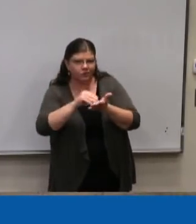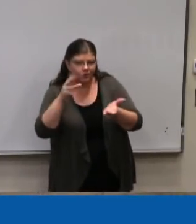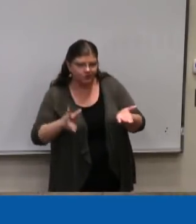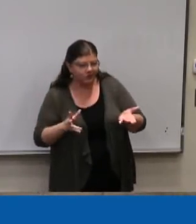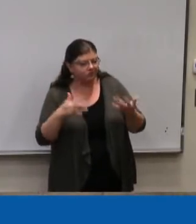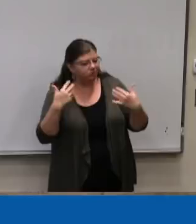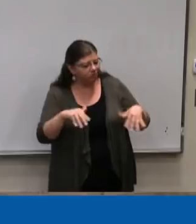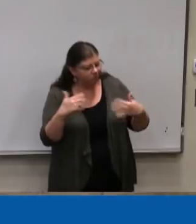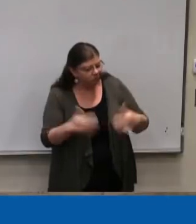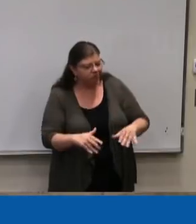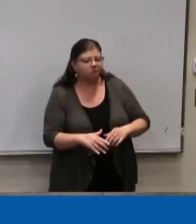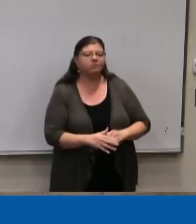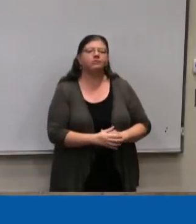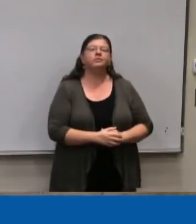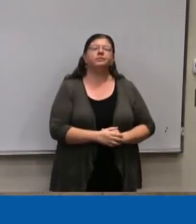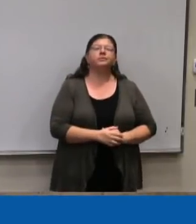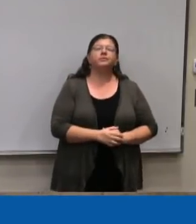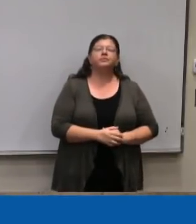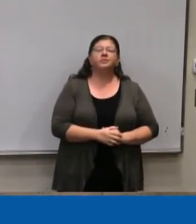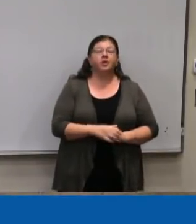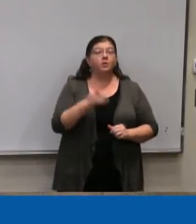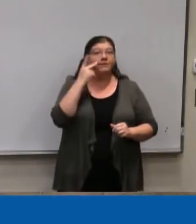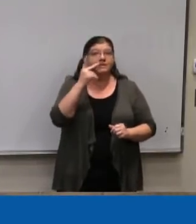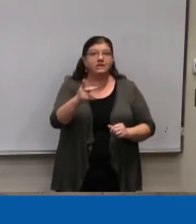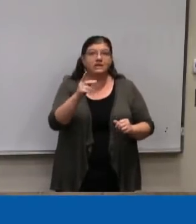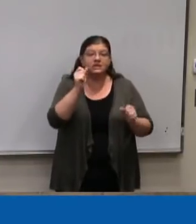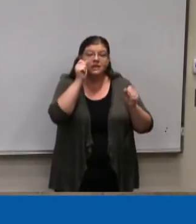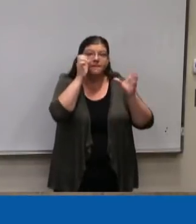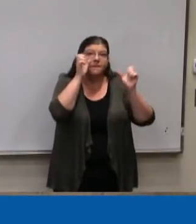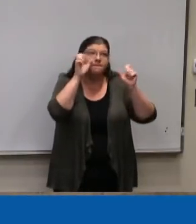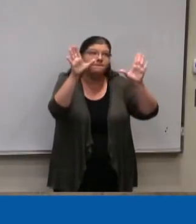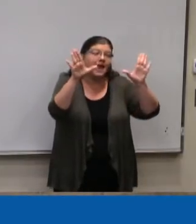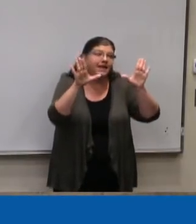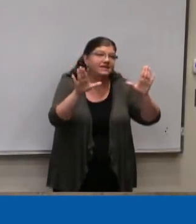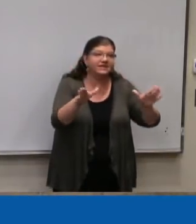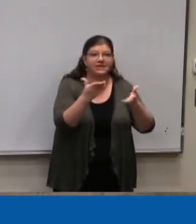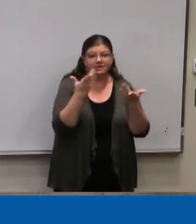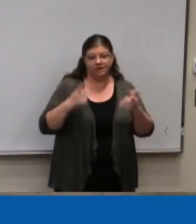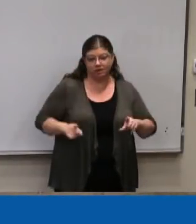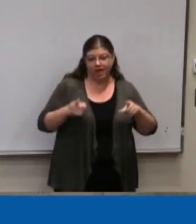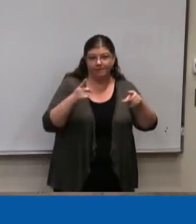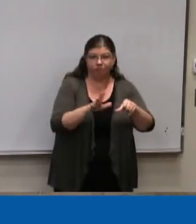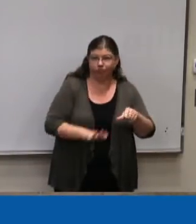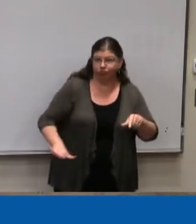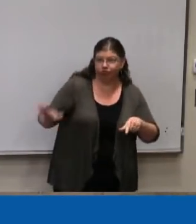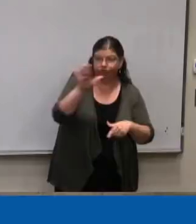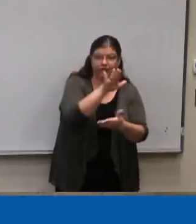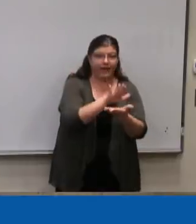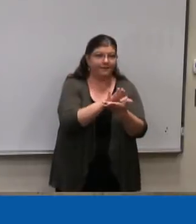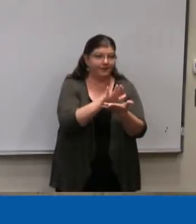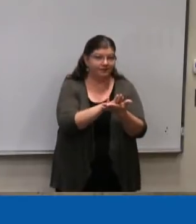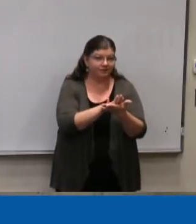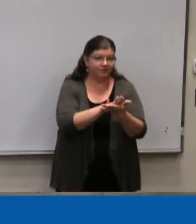So we've seen some amazing things happening across campus ? really cool Zoom meetings.